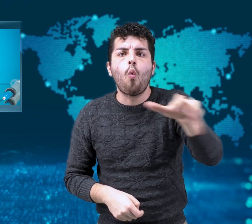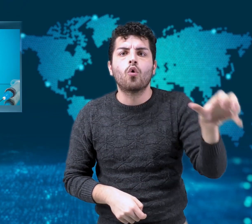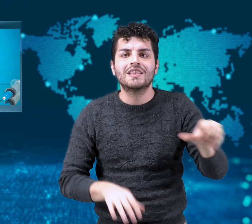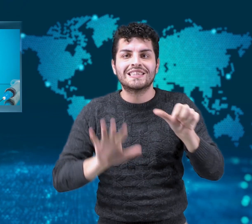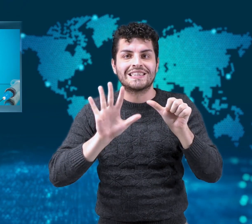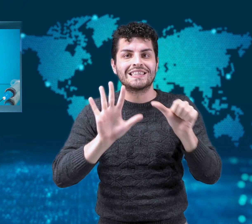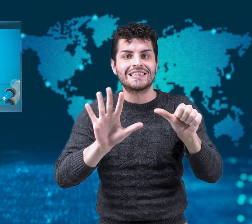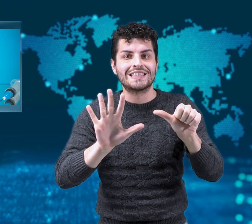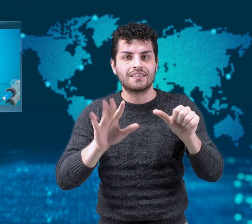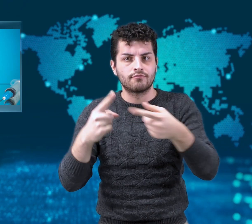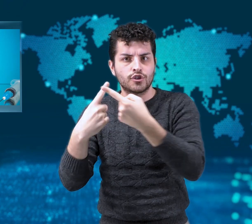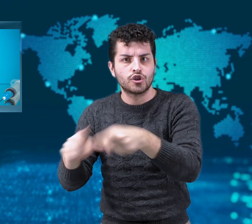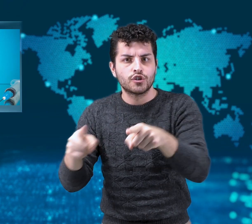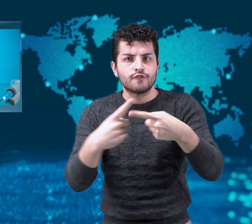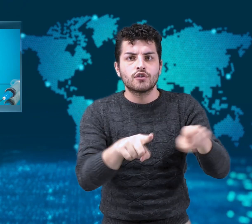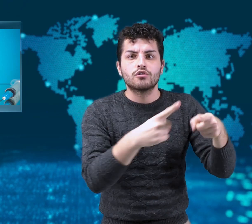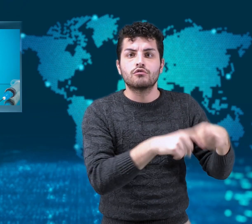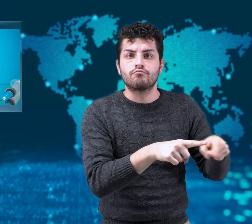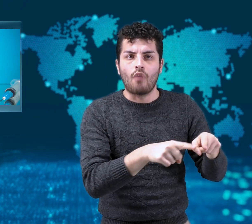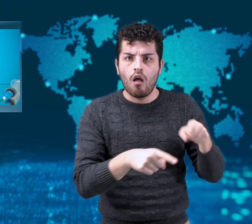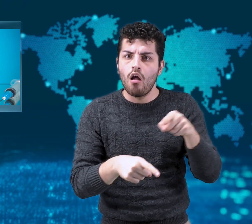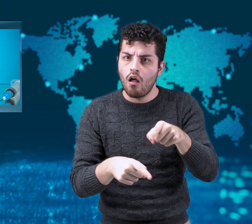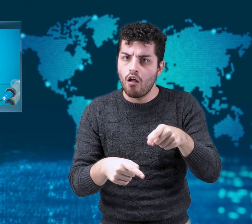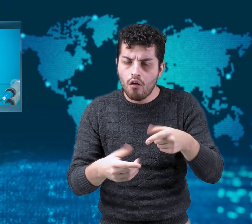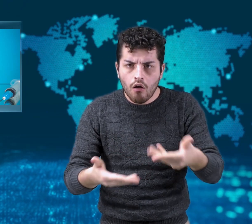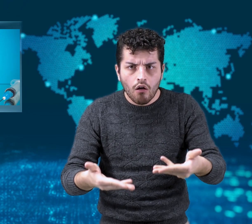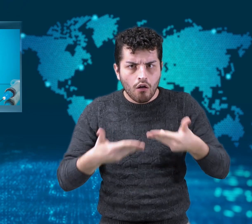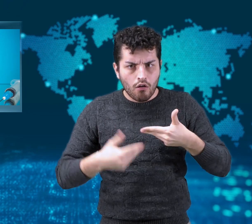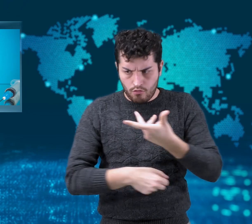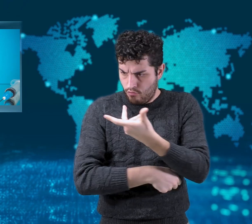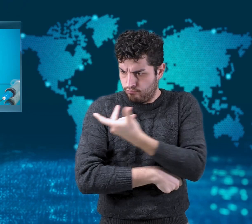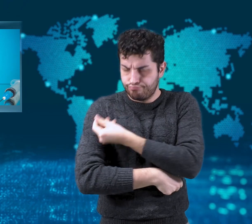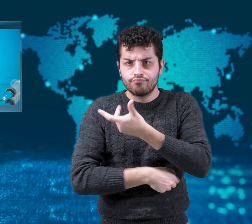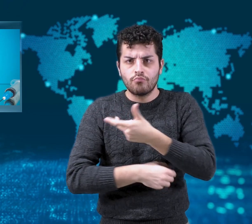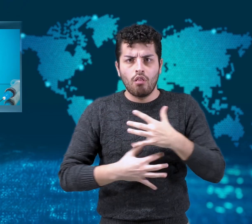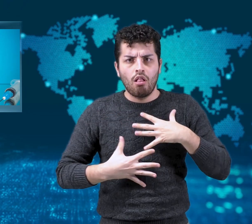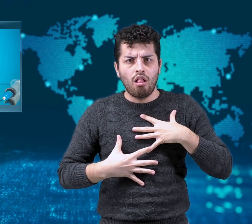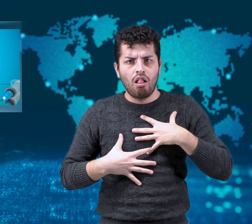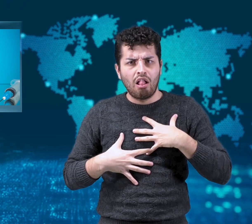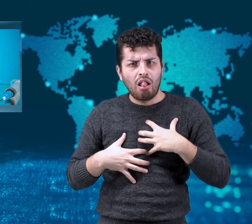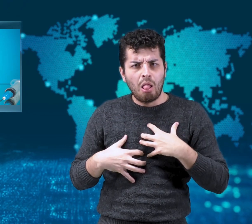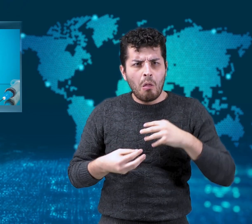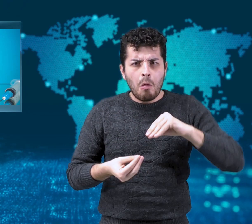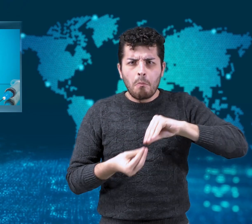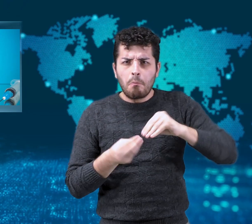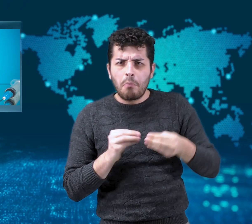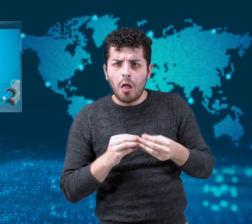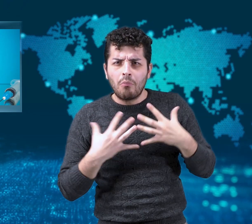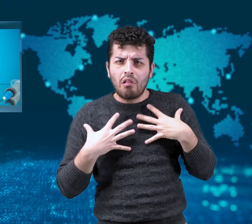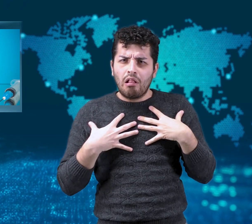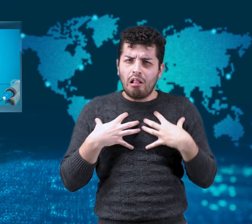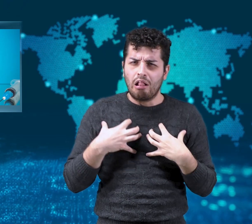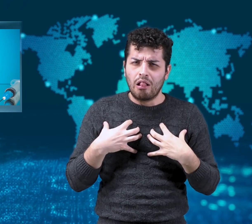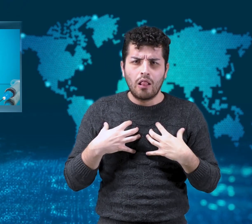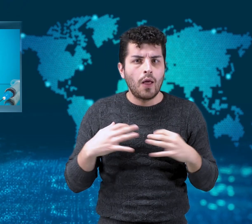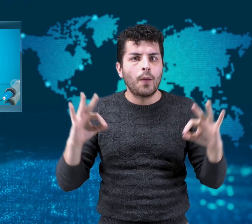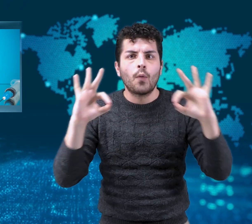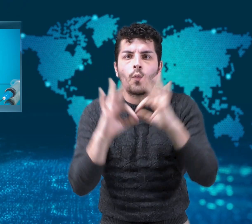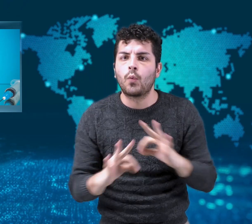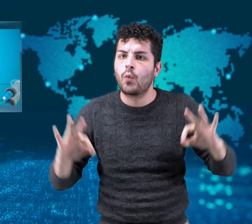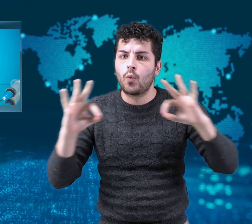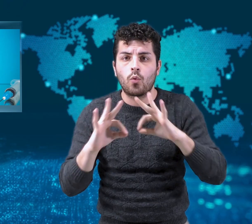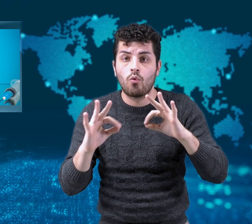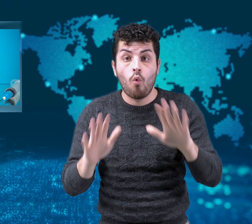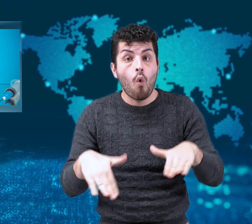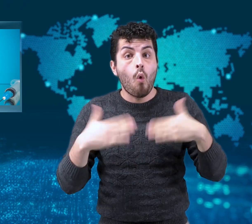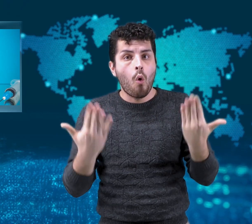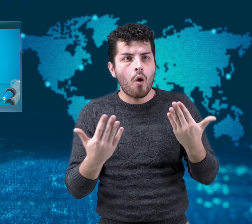countries without any reports of side effects or safety concerns.